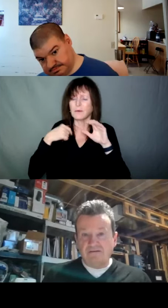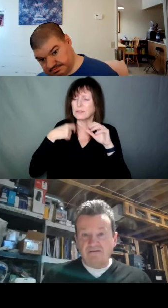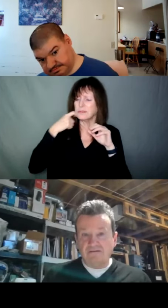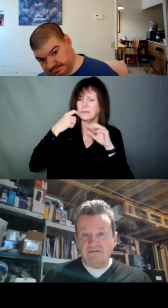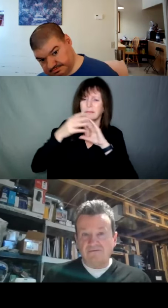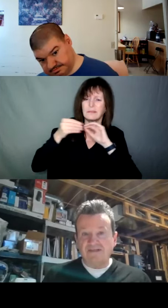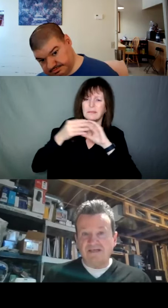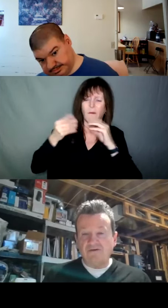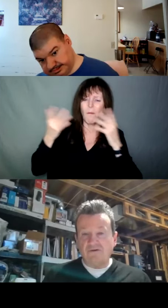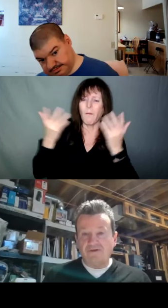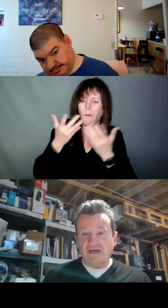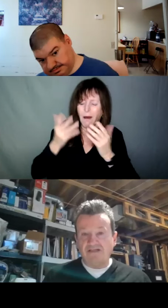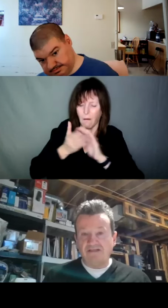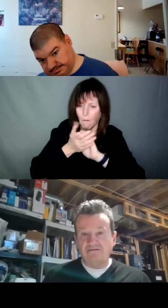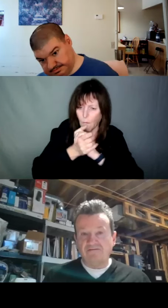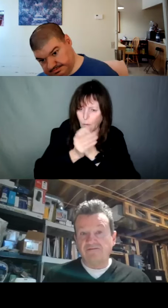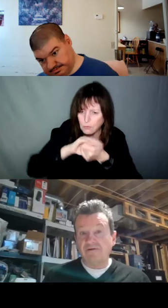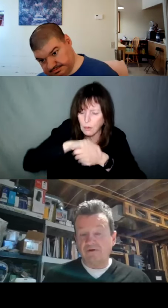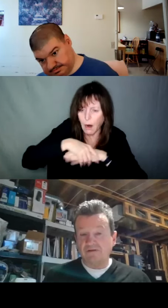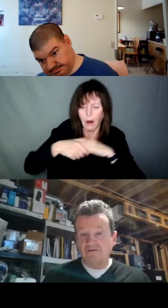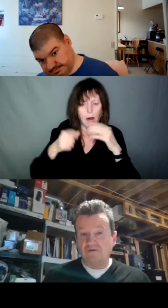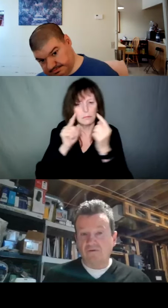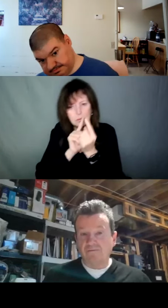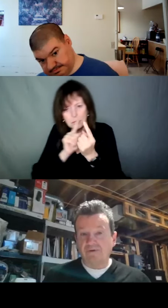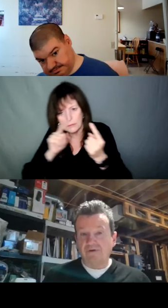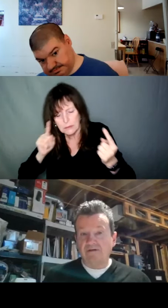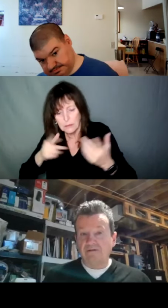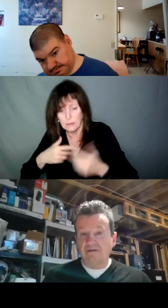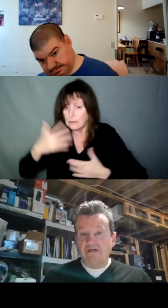was the first three sessions we did .